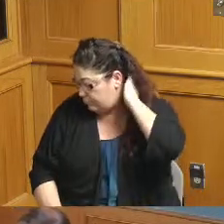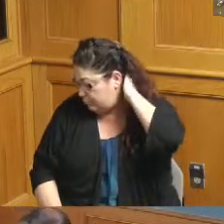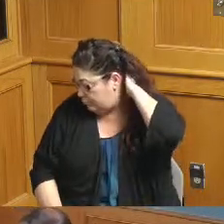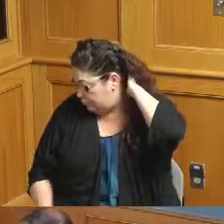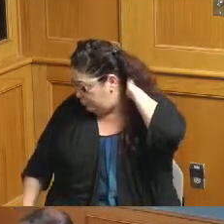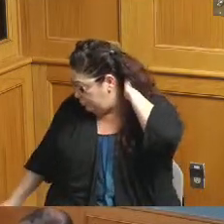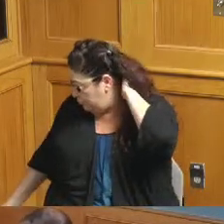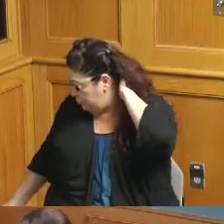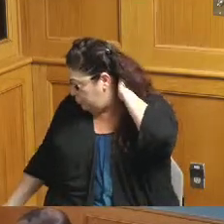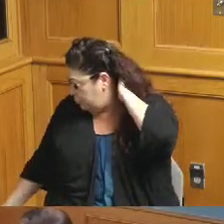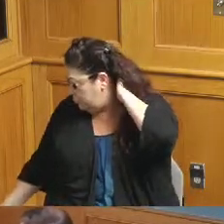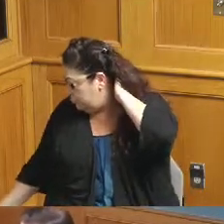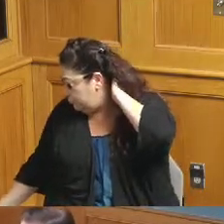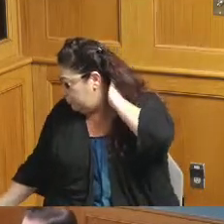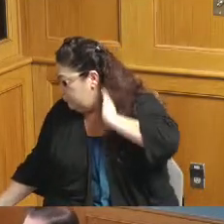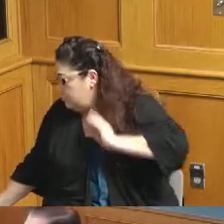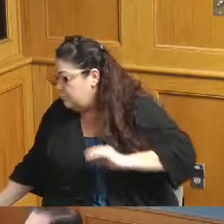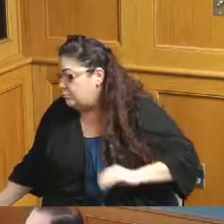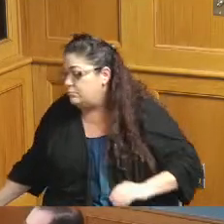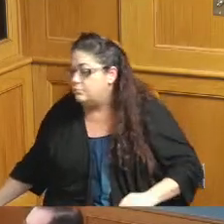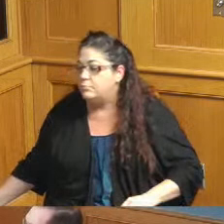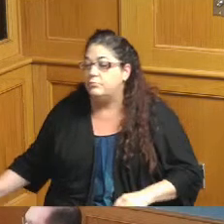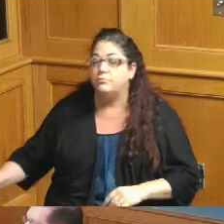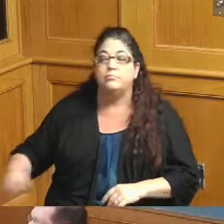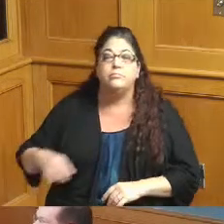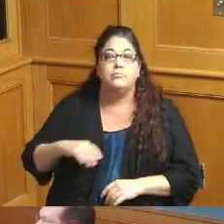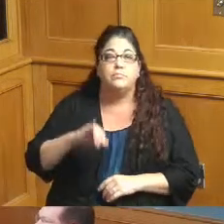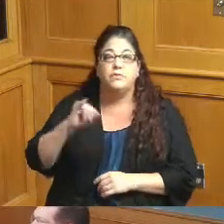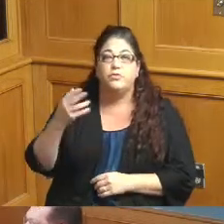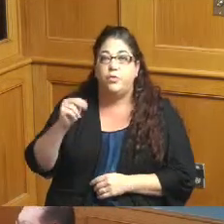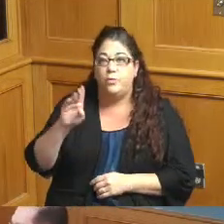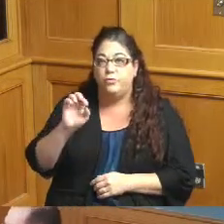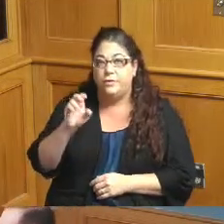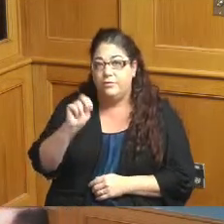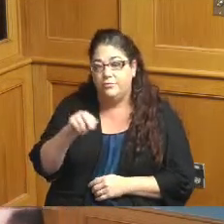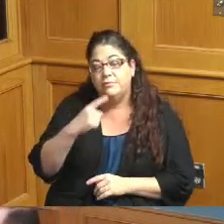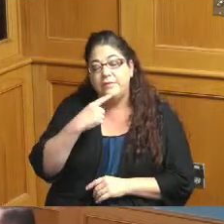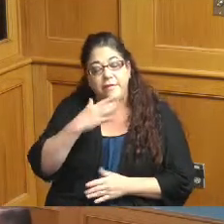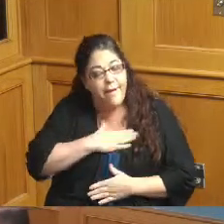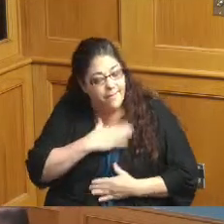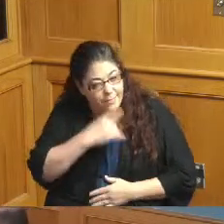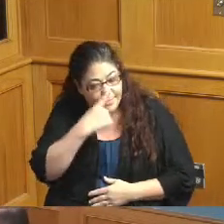foreign thank you Commissioners happy to we have we have six departments with us today